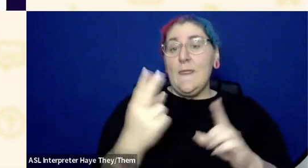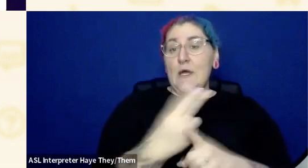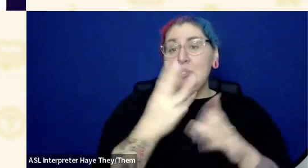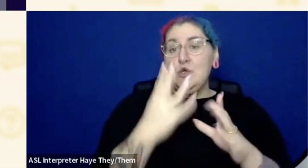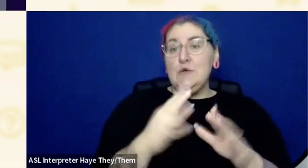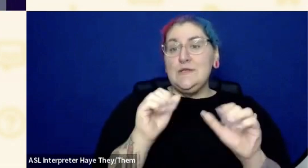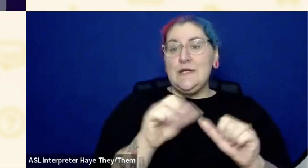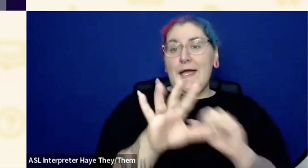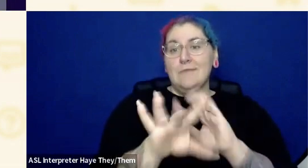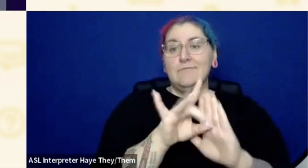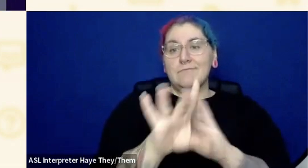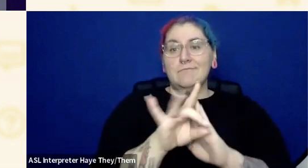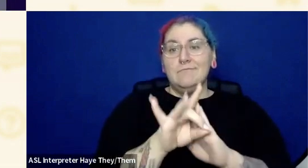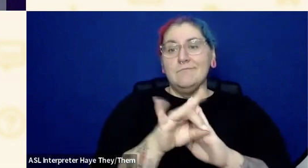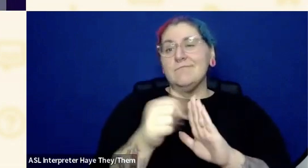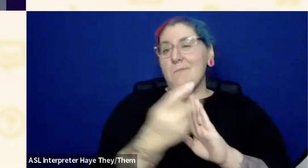So let's add in our Days of the Week again,